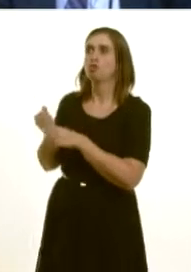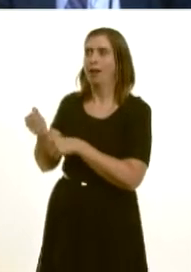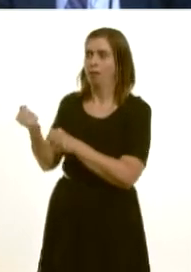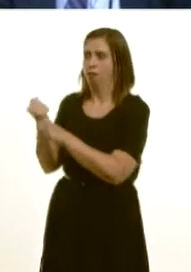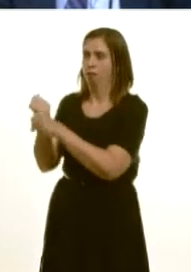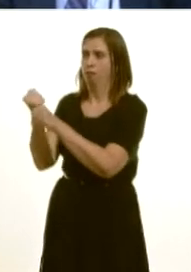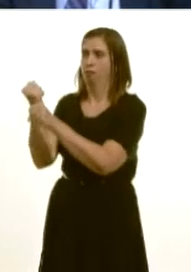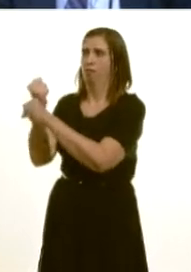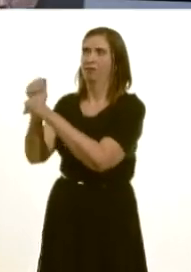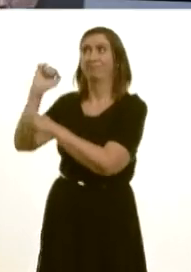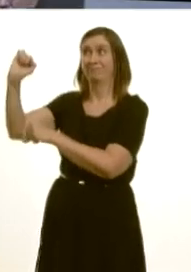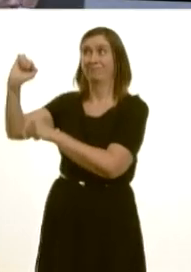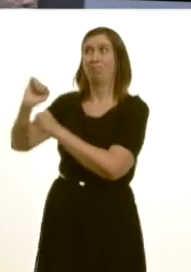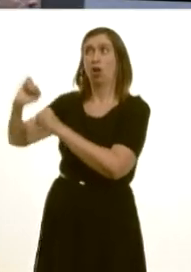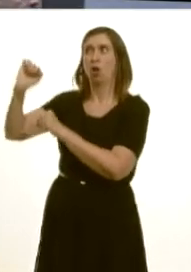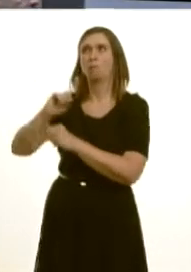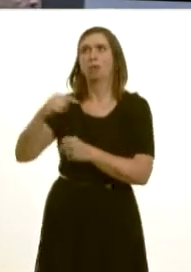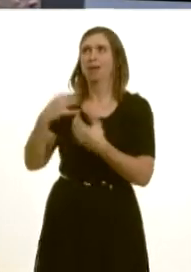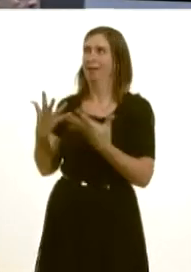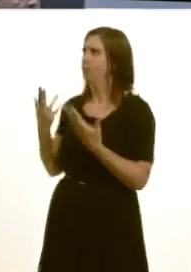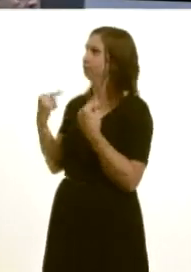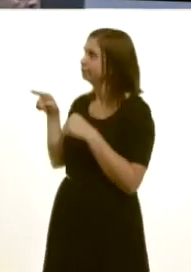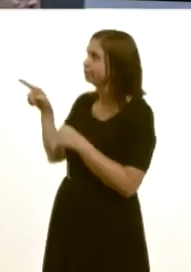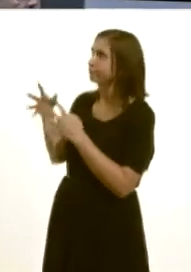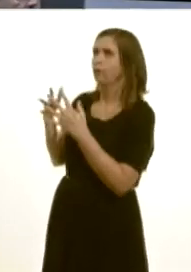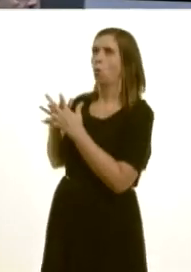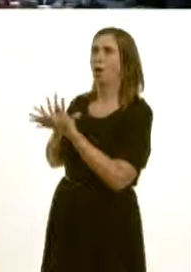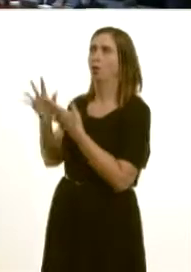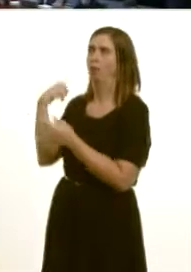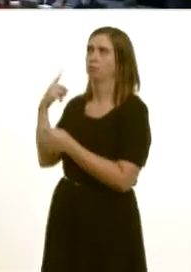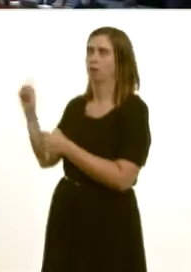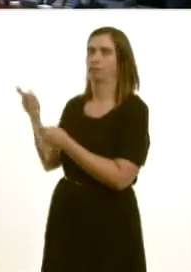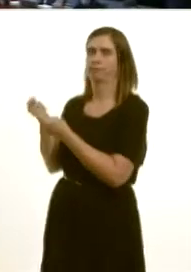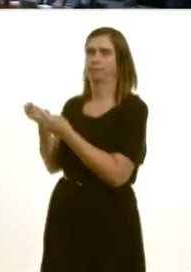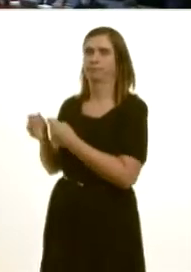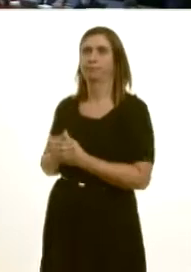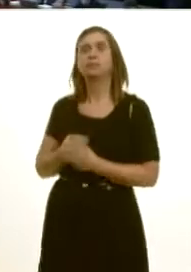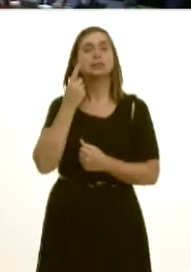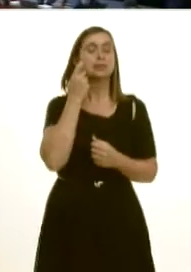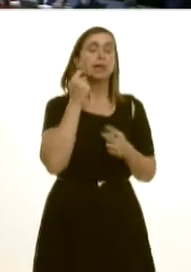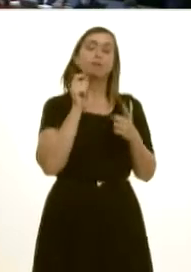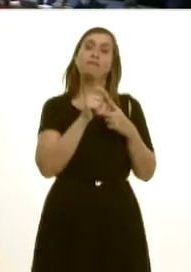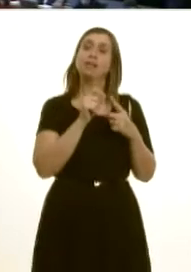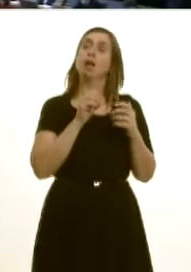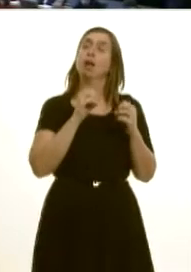William Graham: As you will know, Professor Brian Morgan of the Cardiff capital region